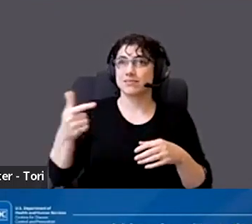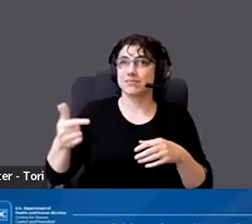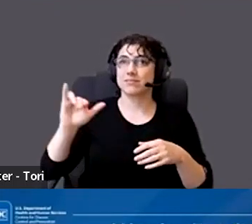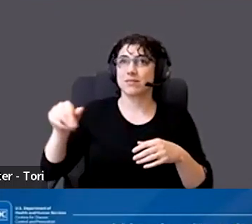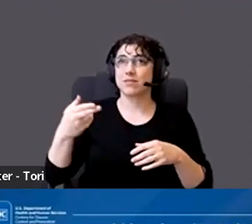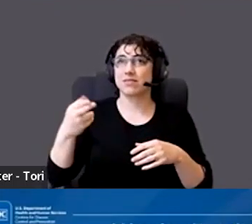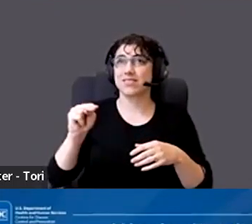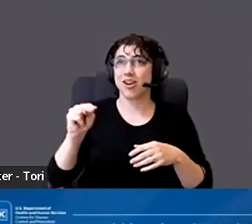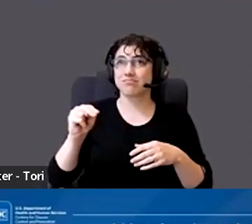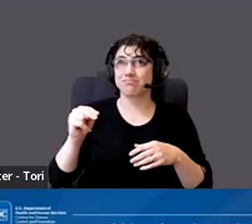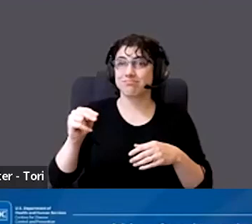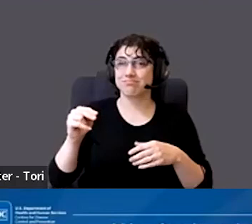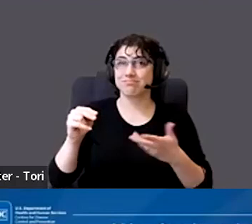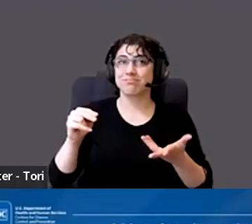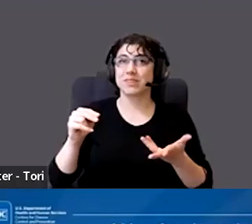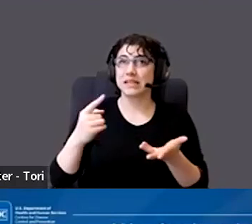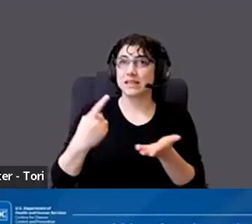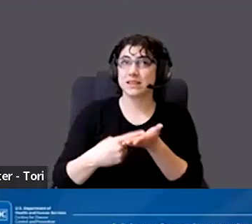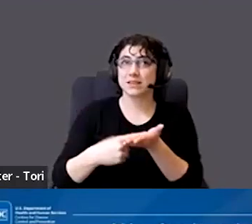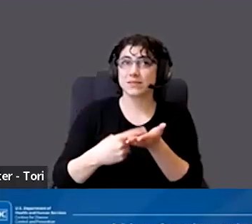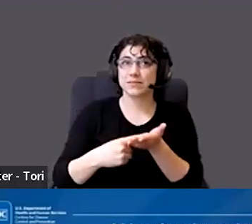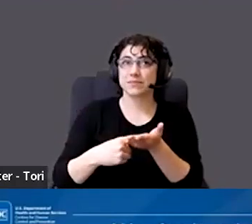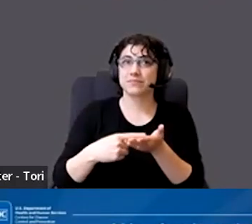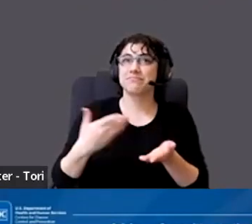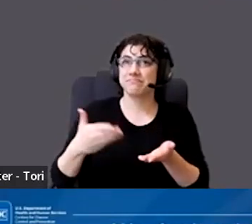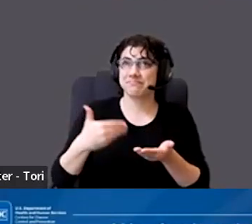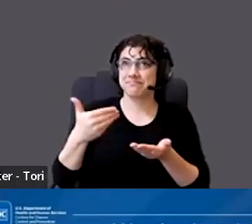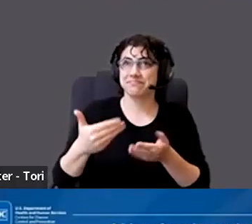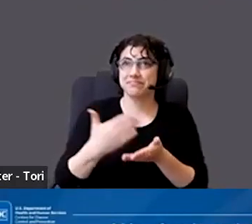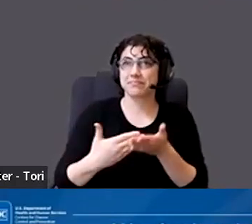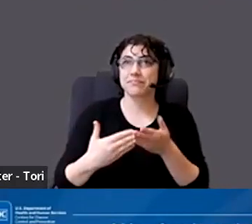to talk about public comment. Thank you, David.